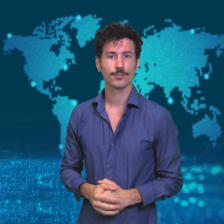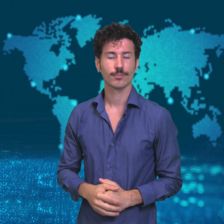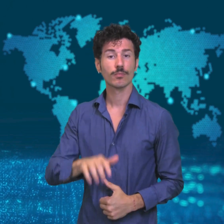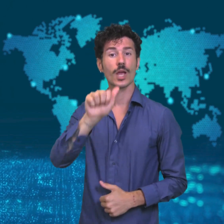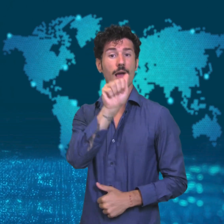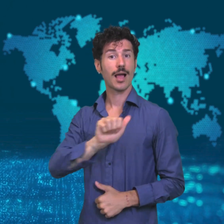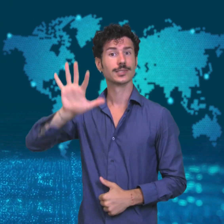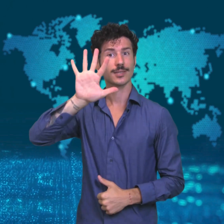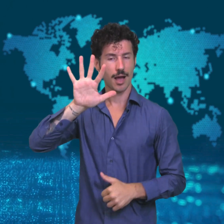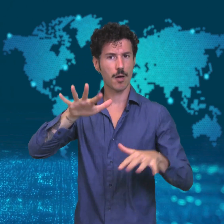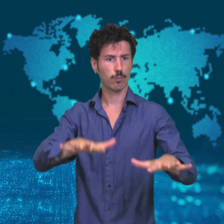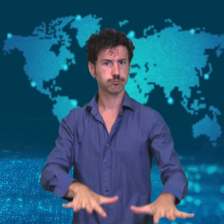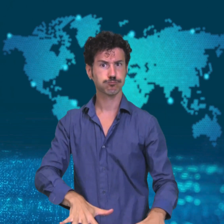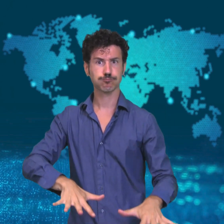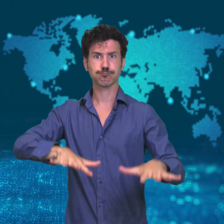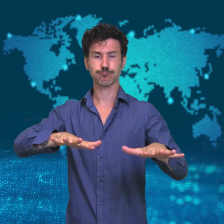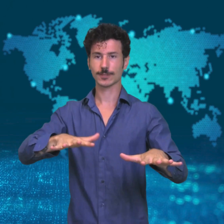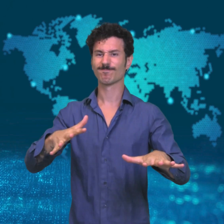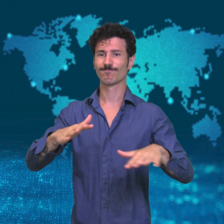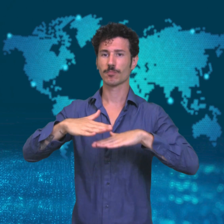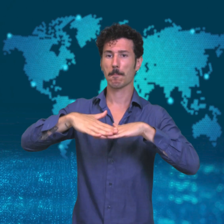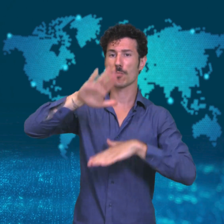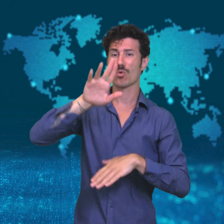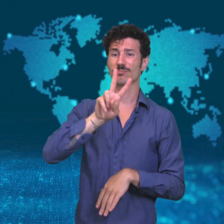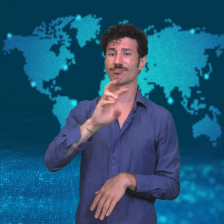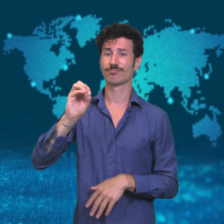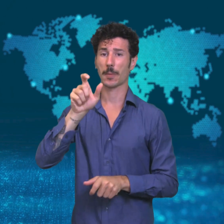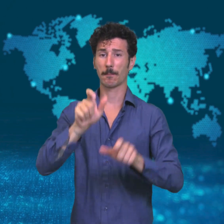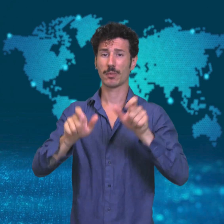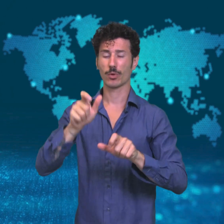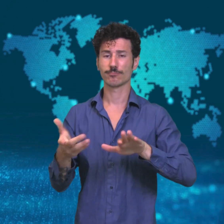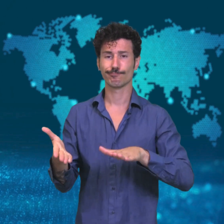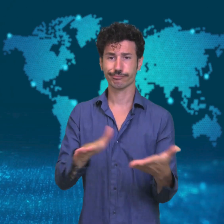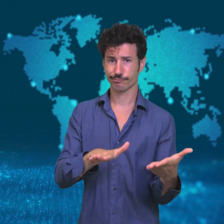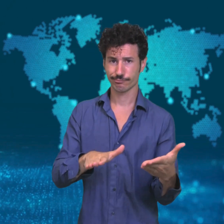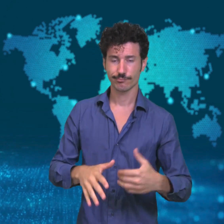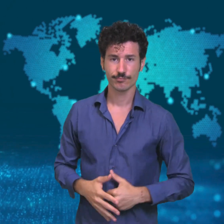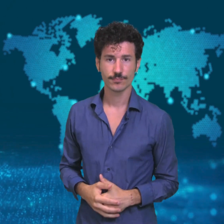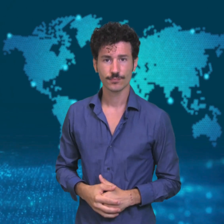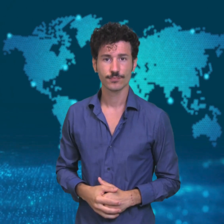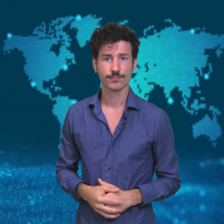Floods kill more than 200.